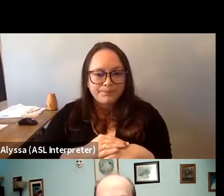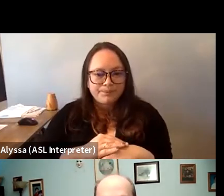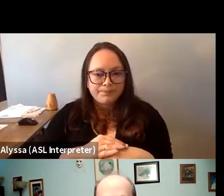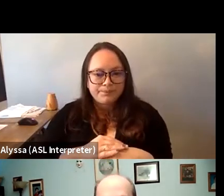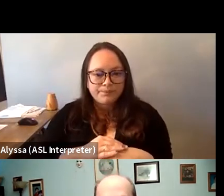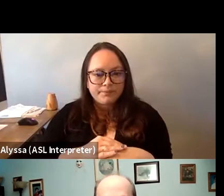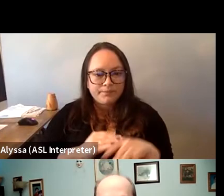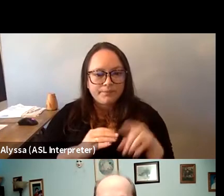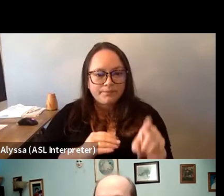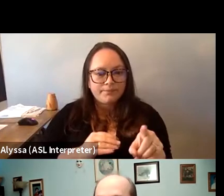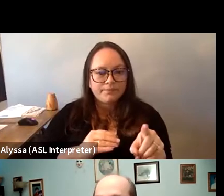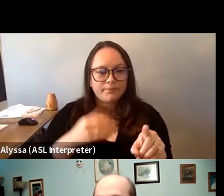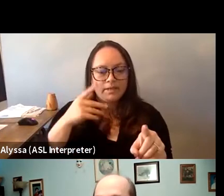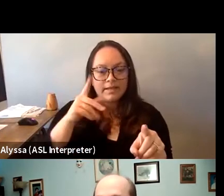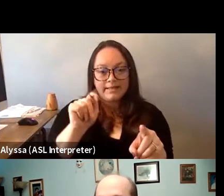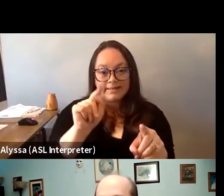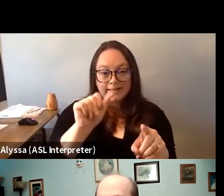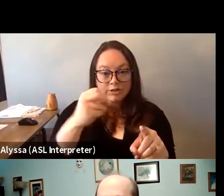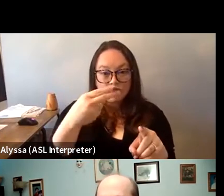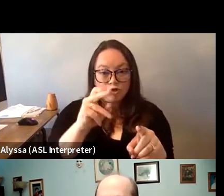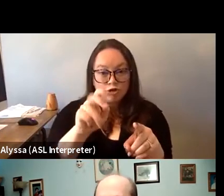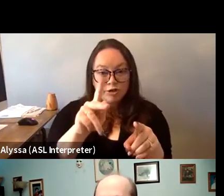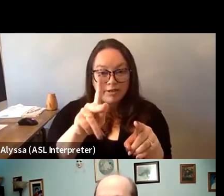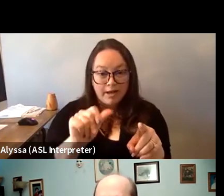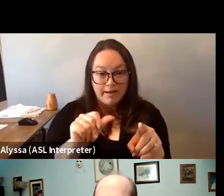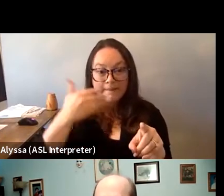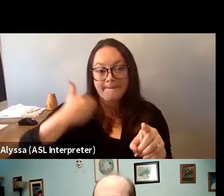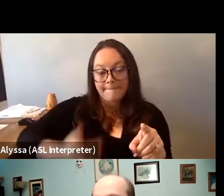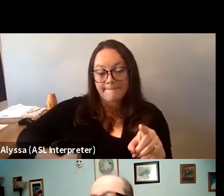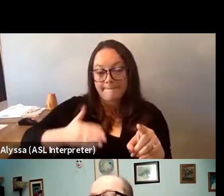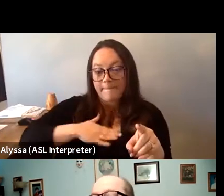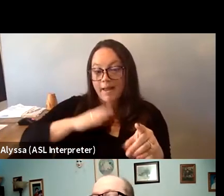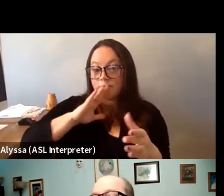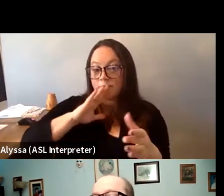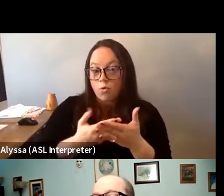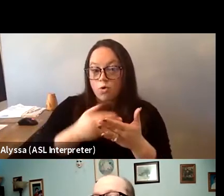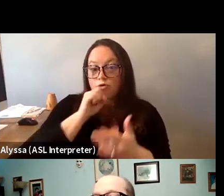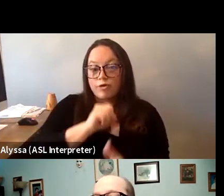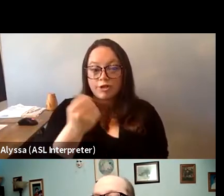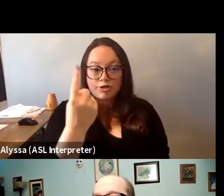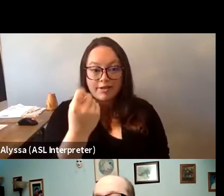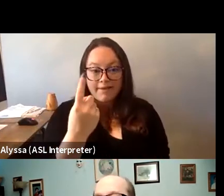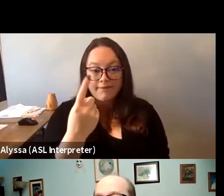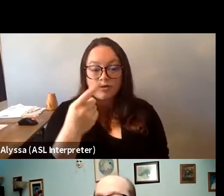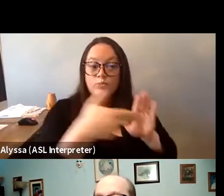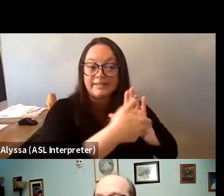So my daughter is 11 years old, and she was diagnosed when she was 18 months old.